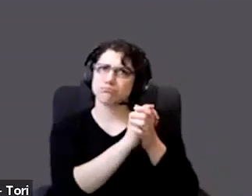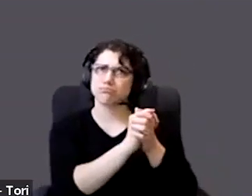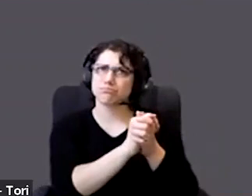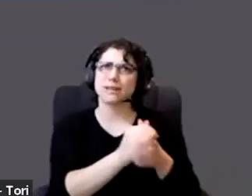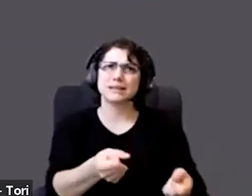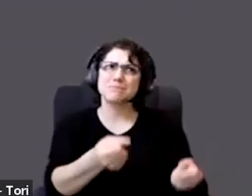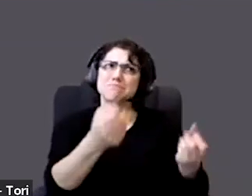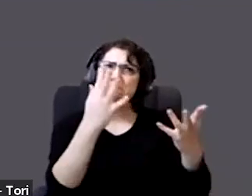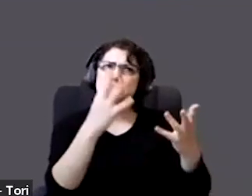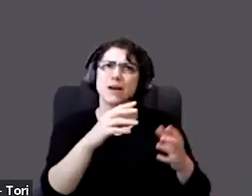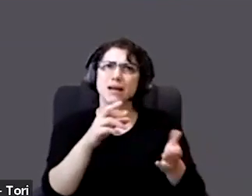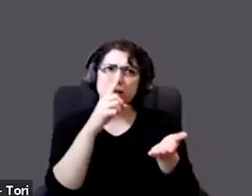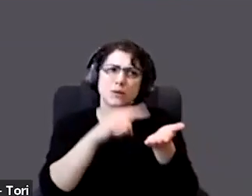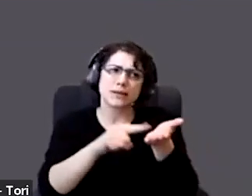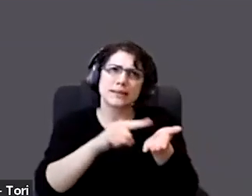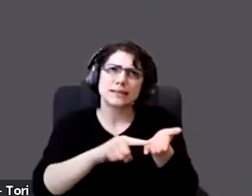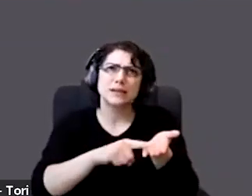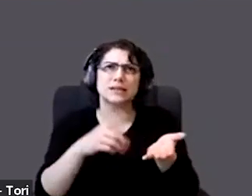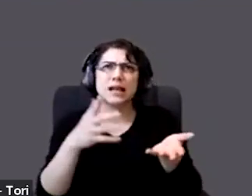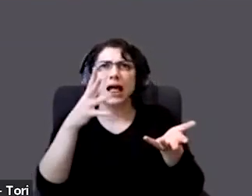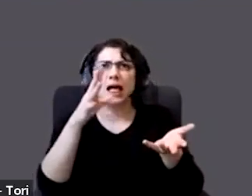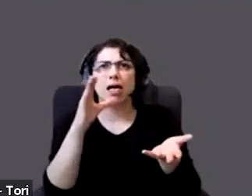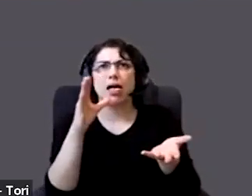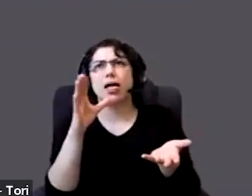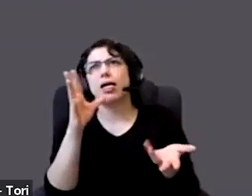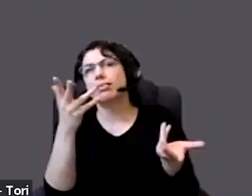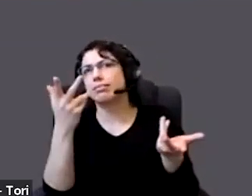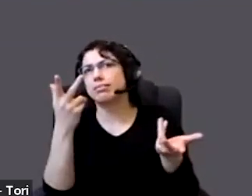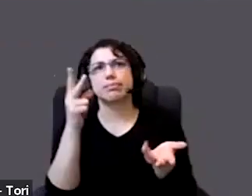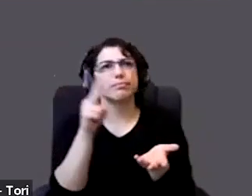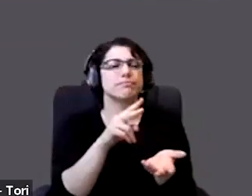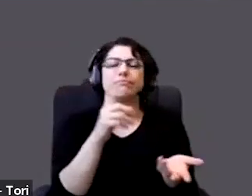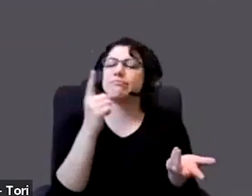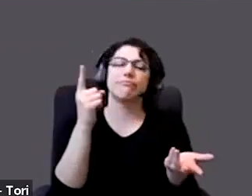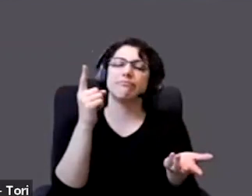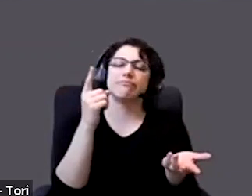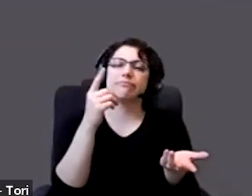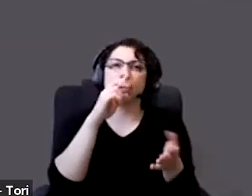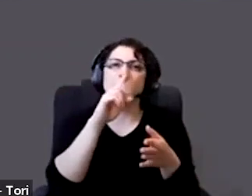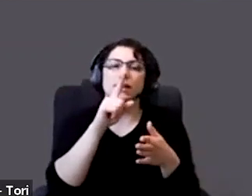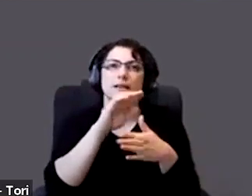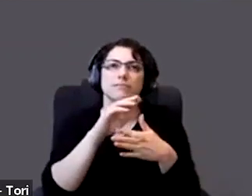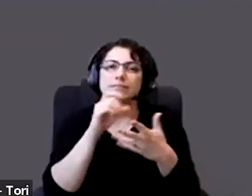brought to the ground trying to deal with Epic, and getting -- doing research with their BMRs [phonetic]. Thank you.